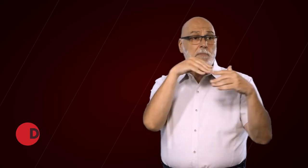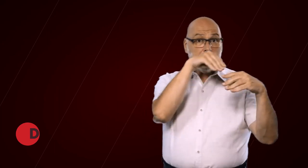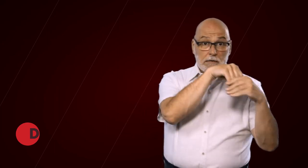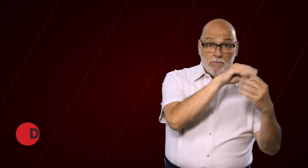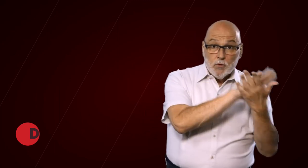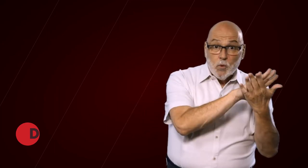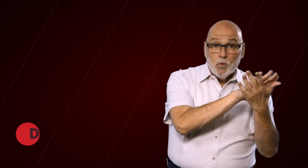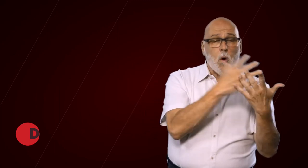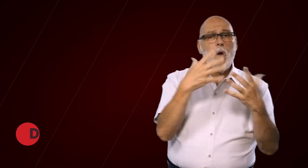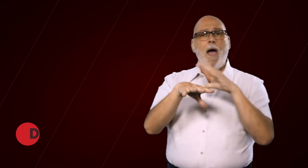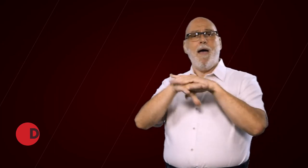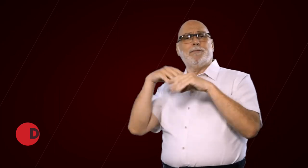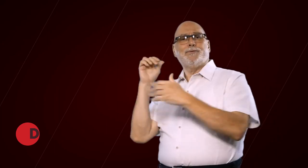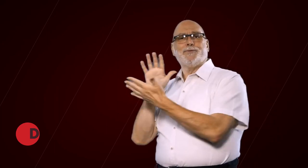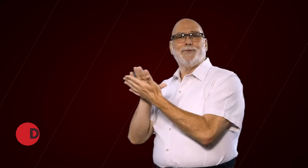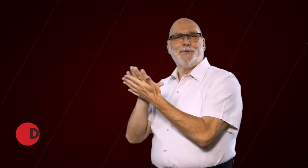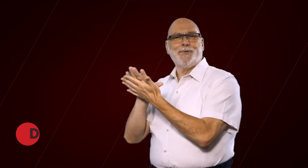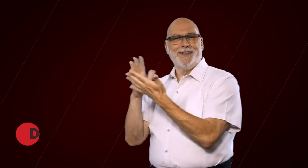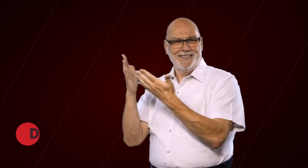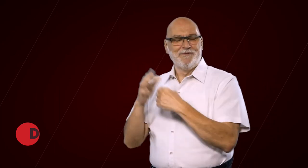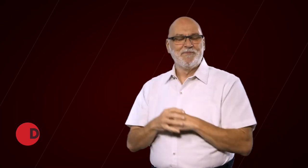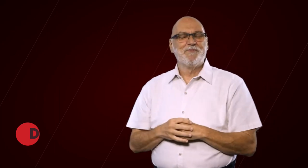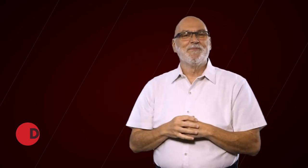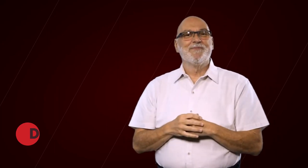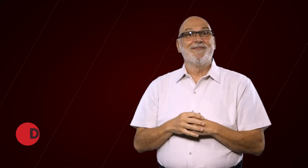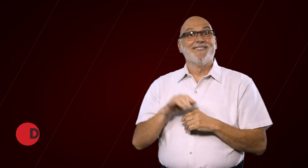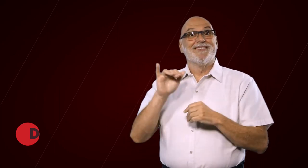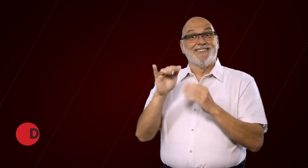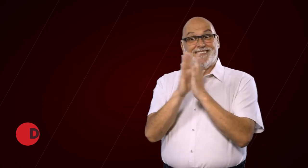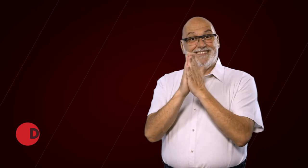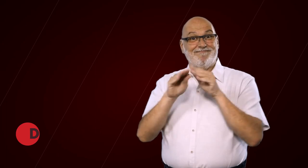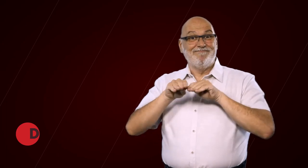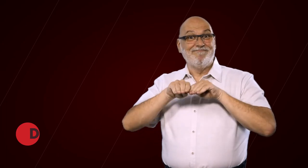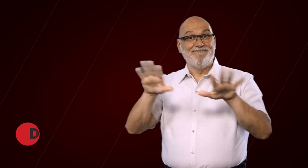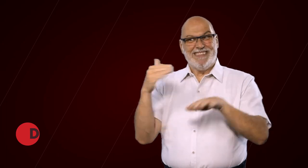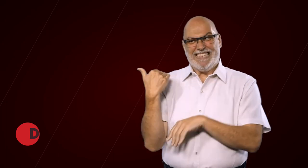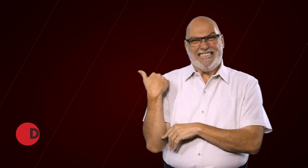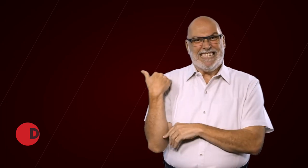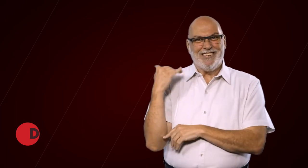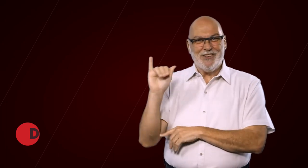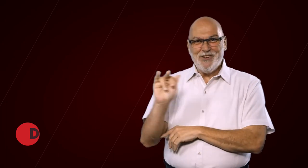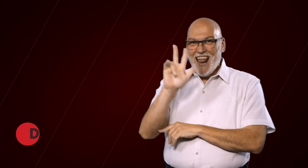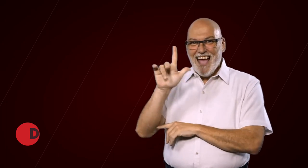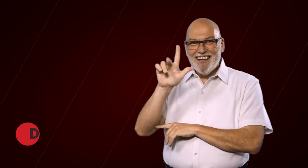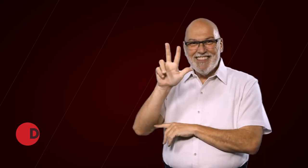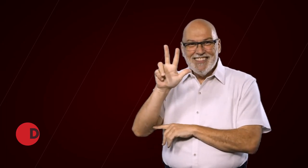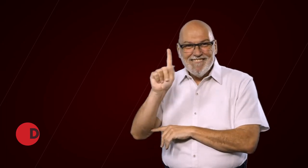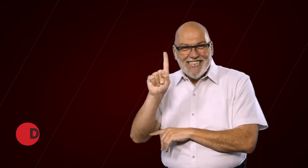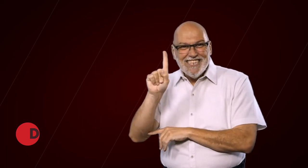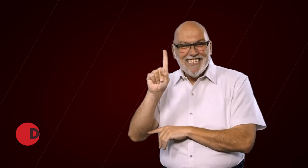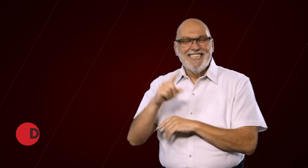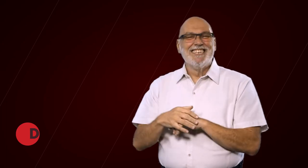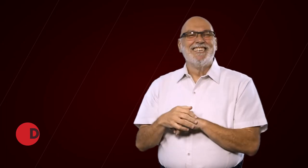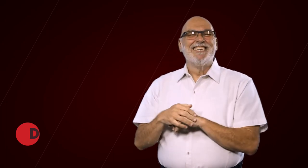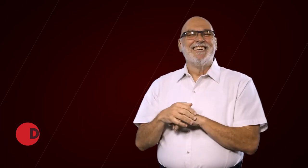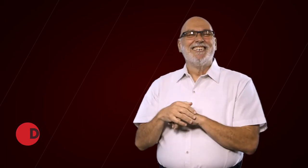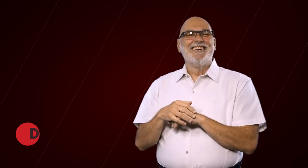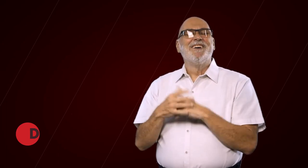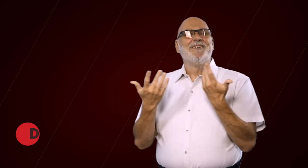in and out of schools. It was released July 31.